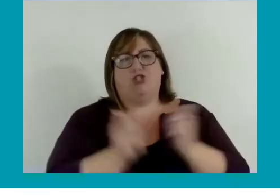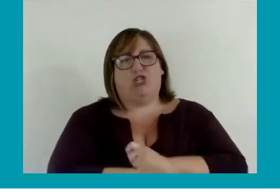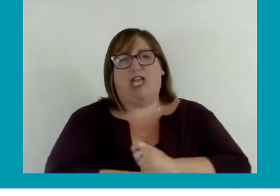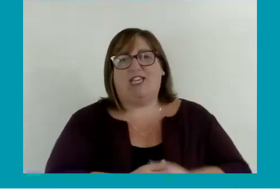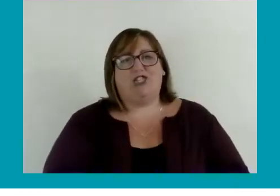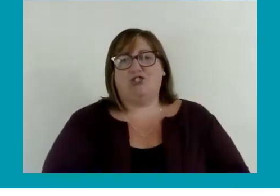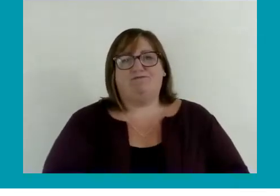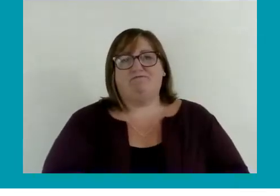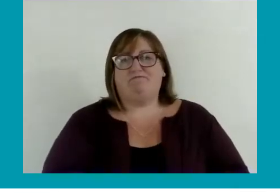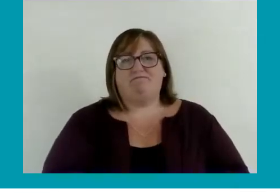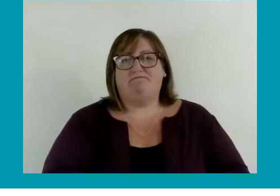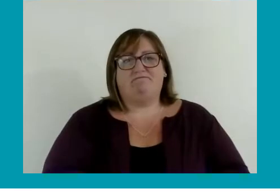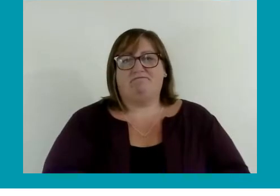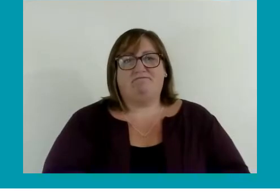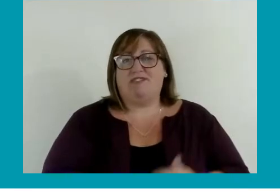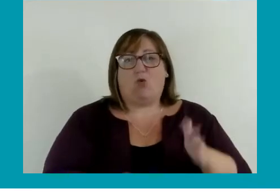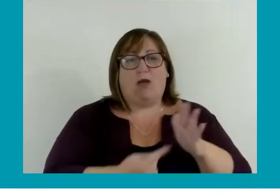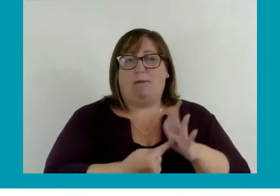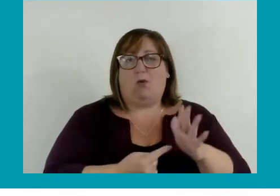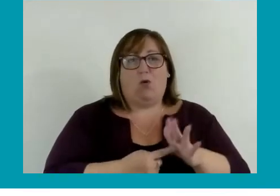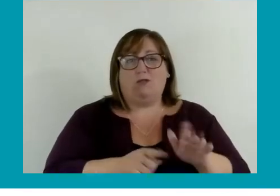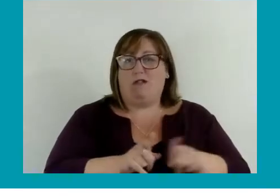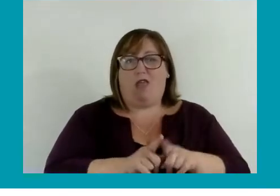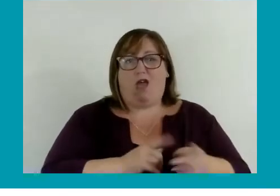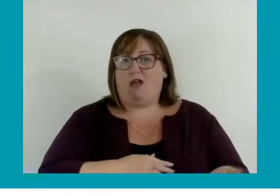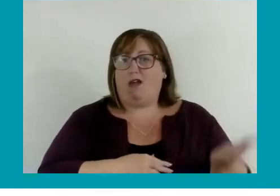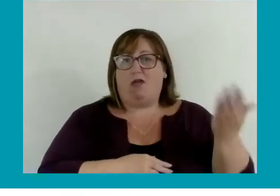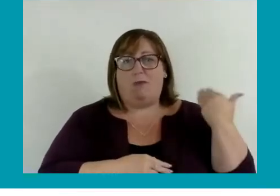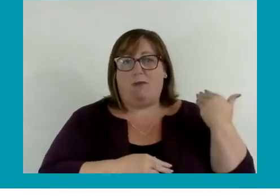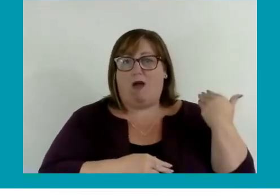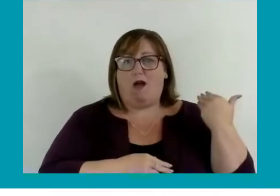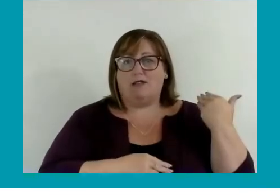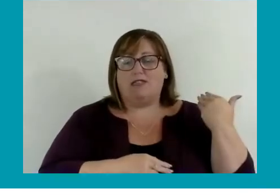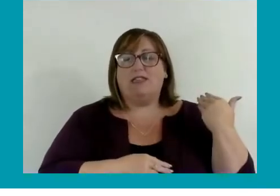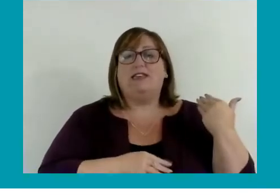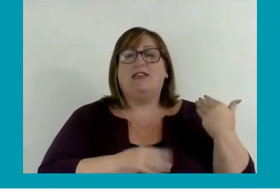now as it used to be and it's more around finding the right role that you can excel